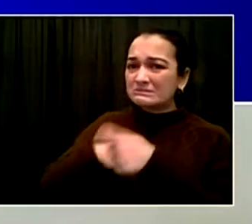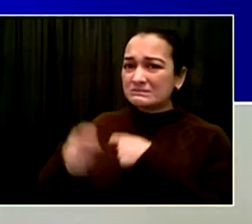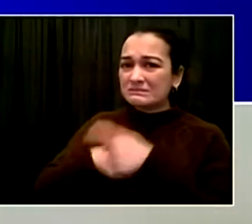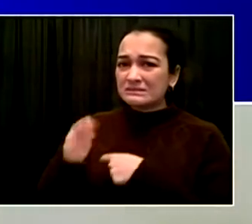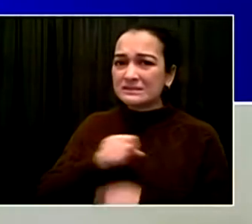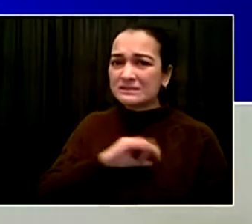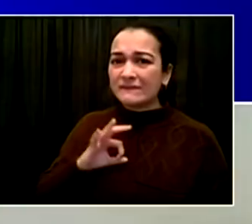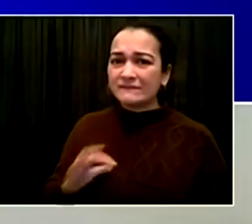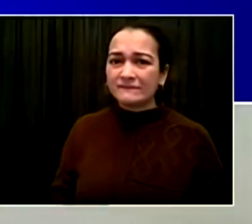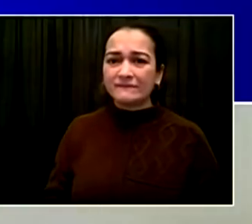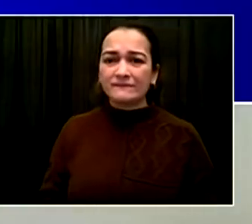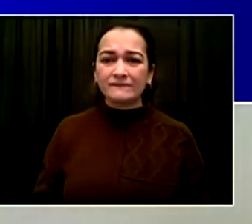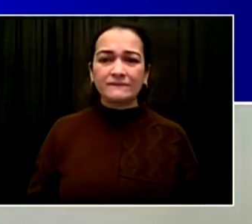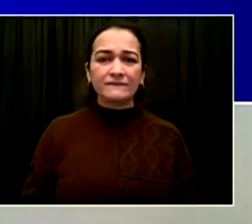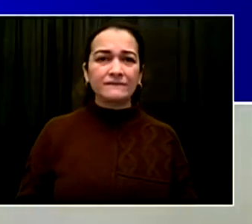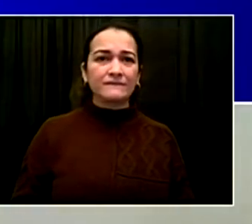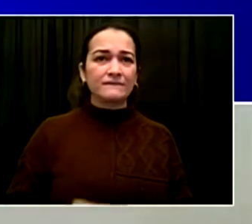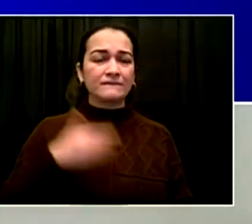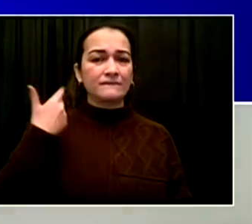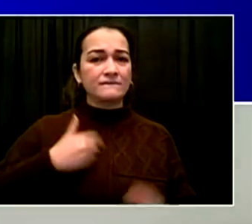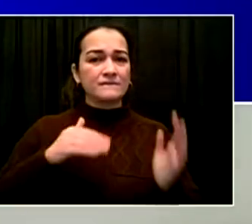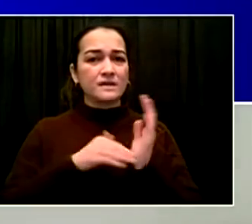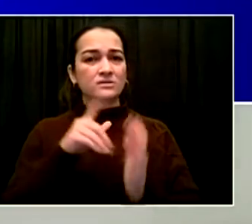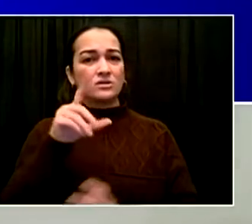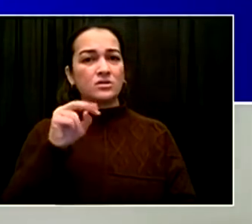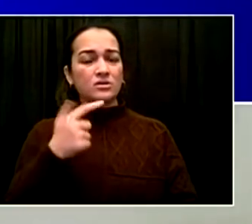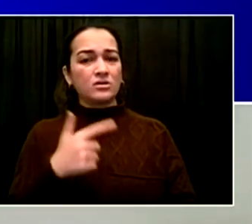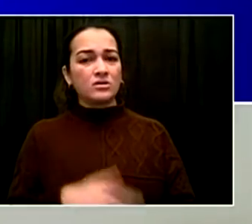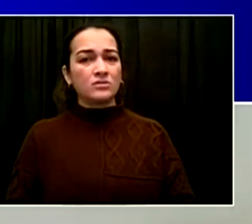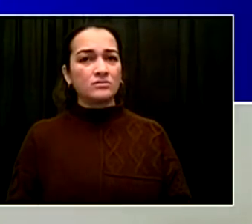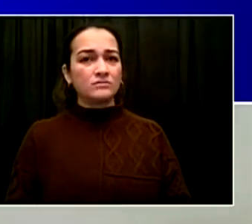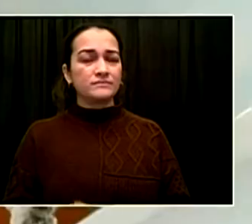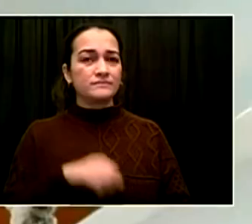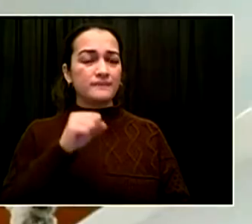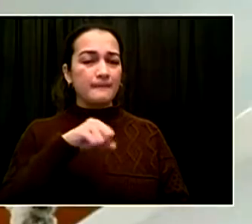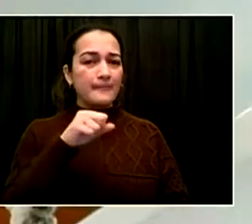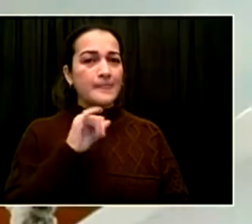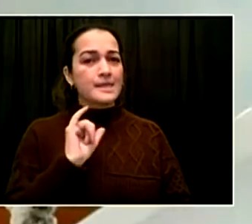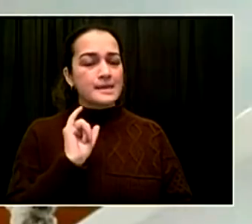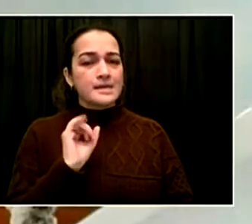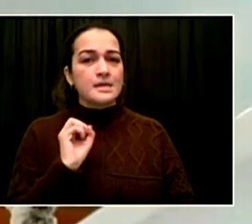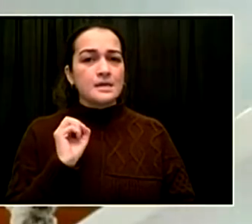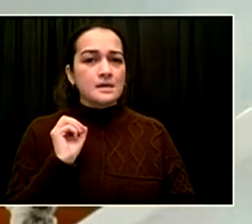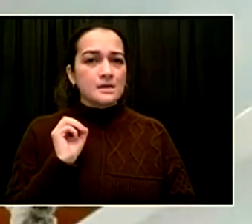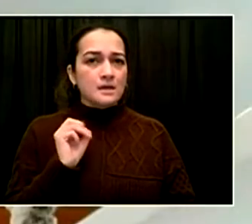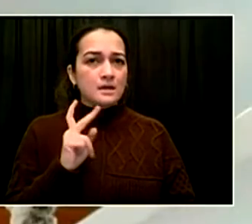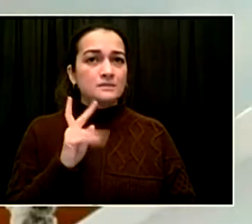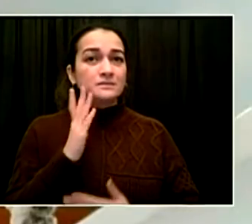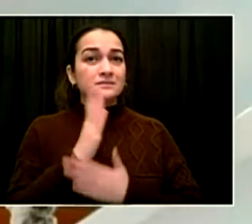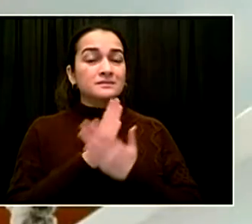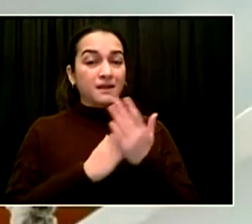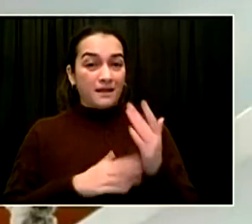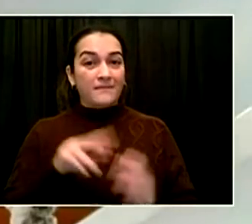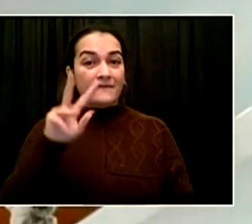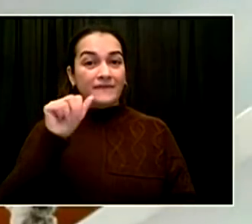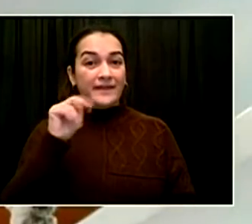LET'S DO THAT NOW. WHAT WE DO NOW IS --